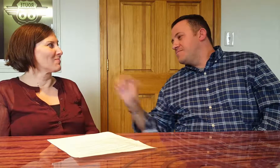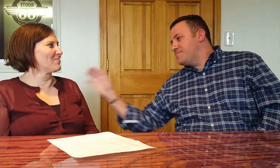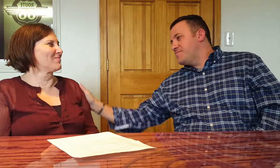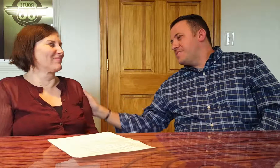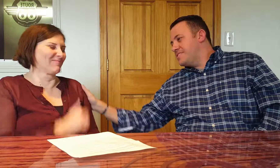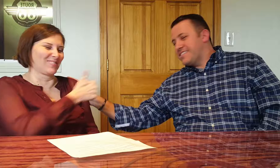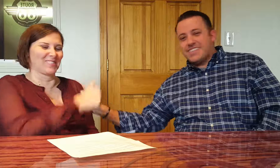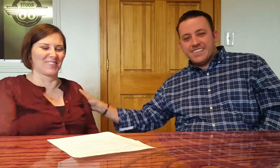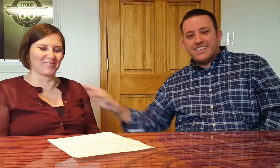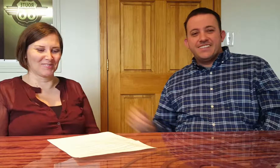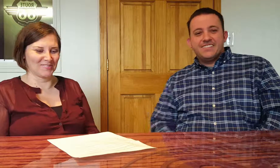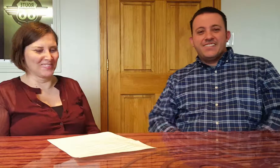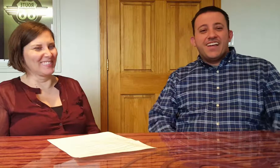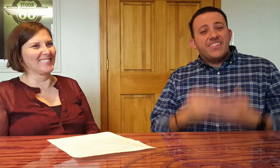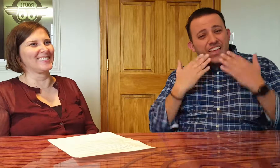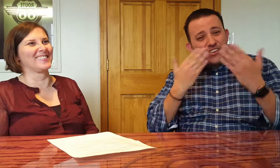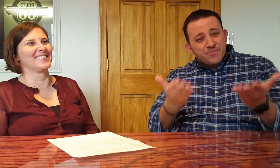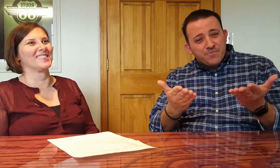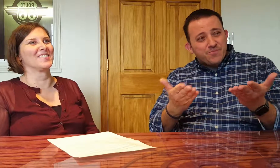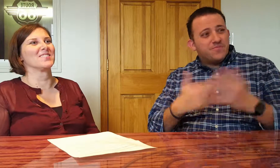Thank You Lee and thanks to all of you!